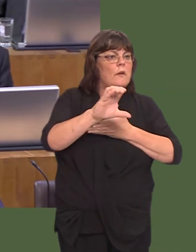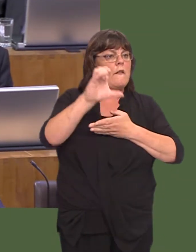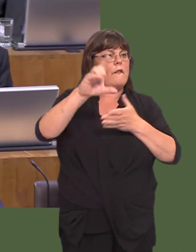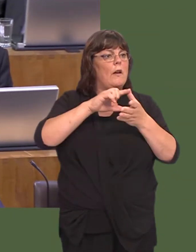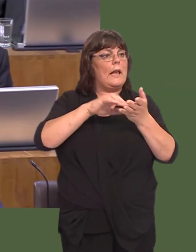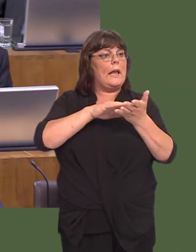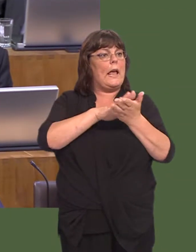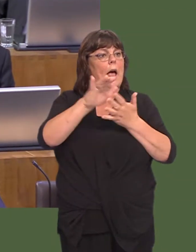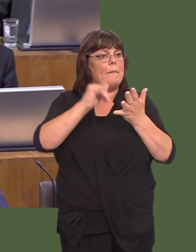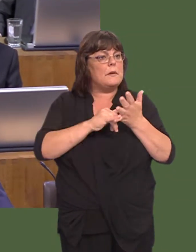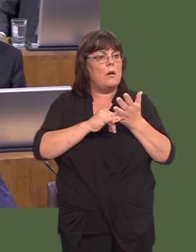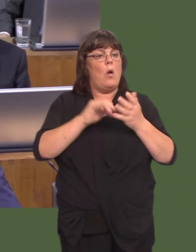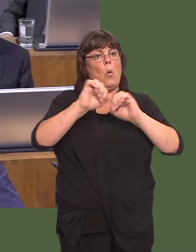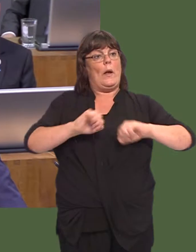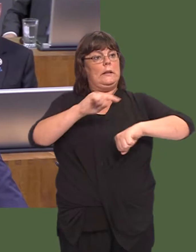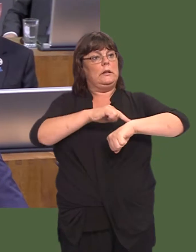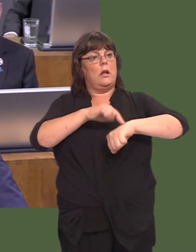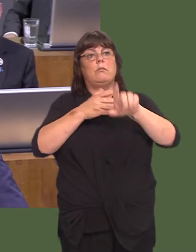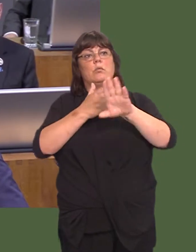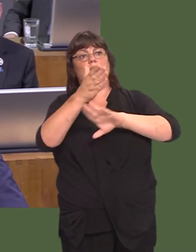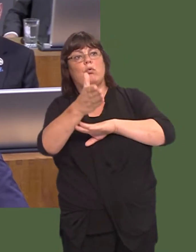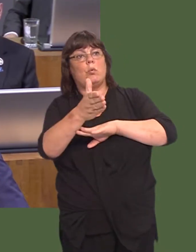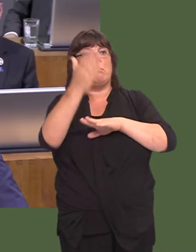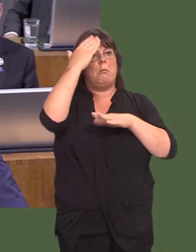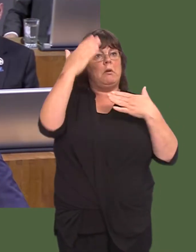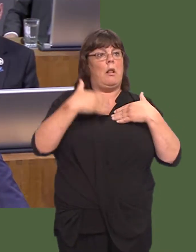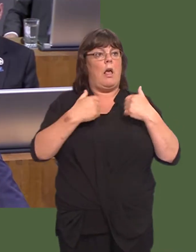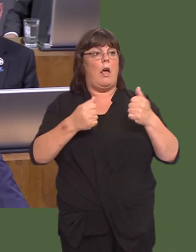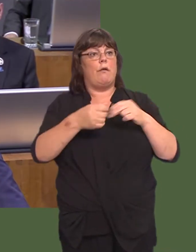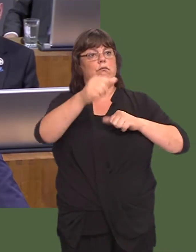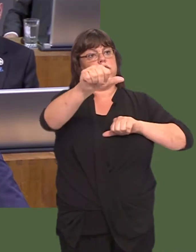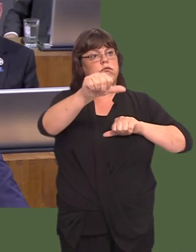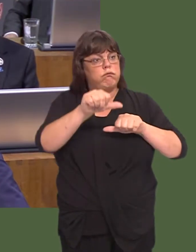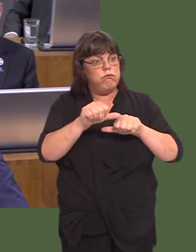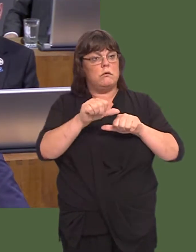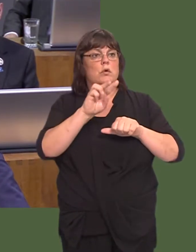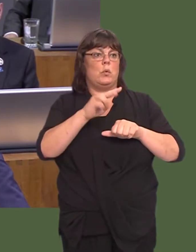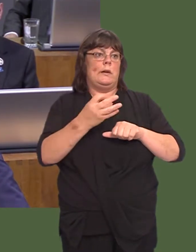And weíve seen a massive reduction in the waiting times with regard to having an appointment within 28 days.